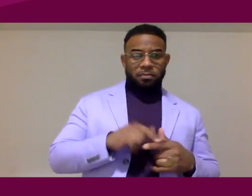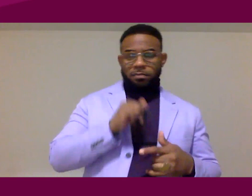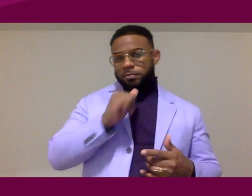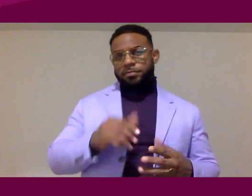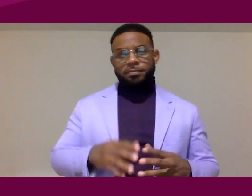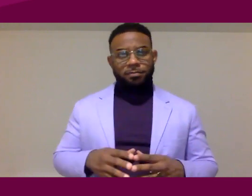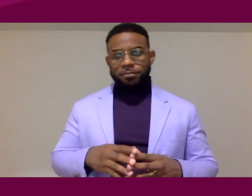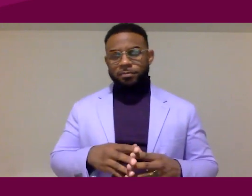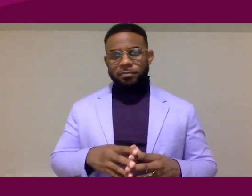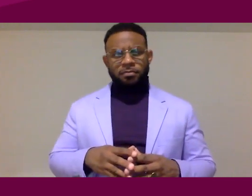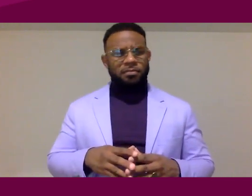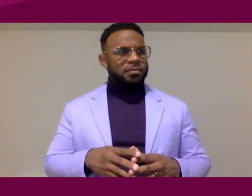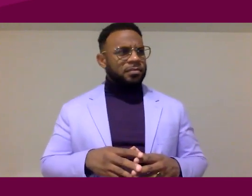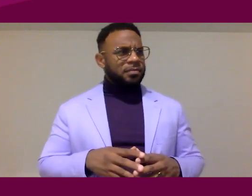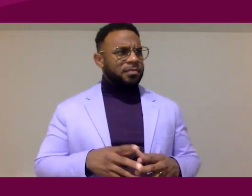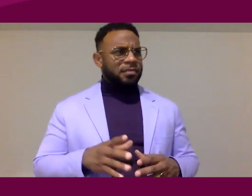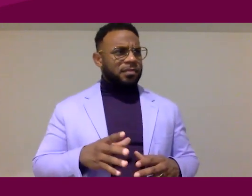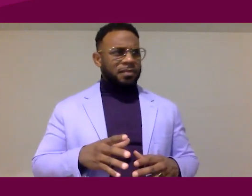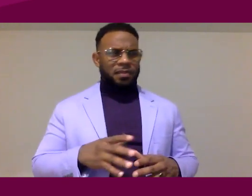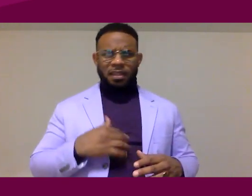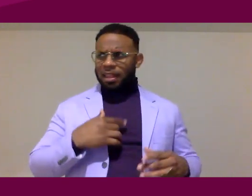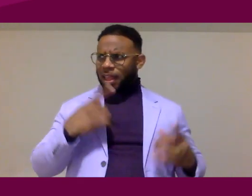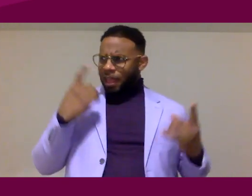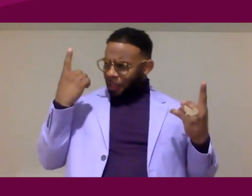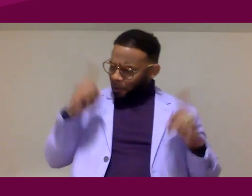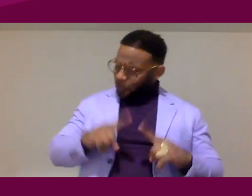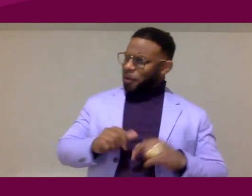Kat Zigmont: I just could not agree more, again, with that.